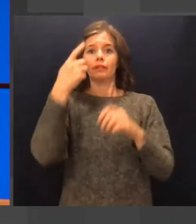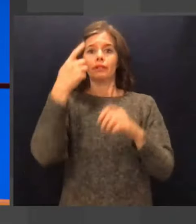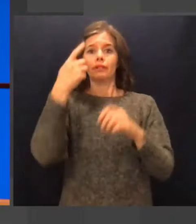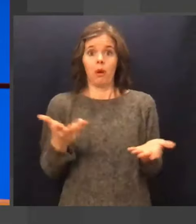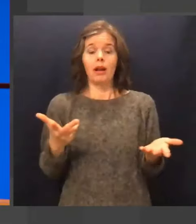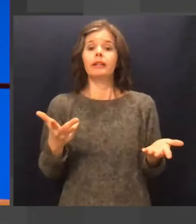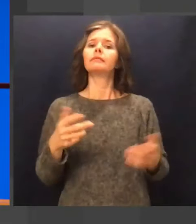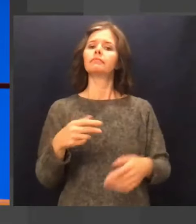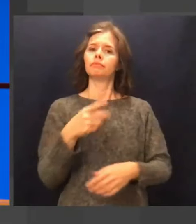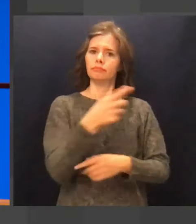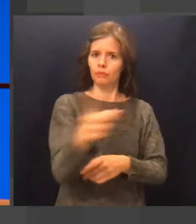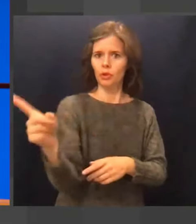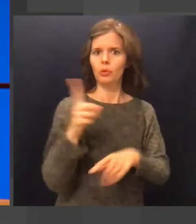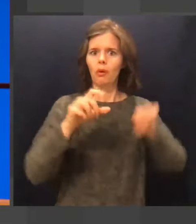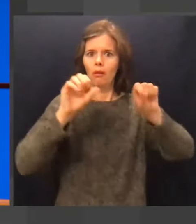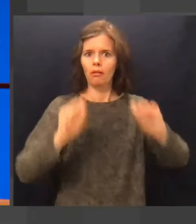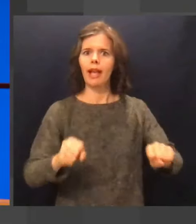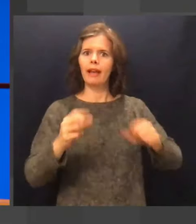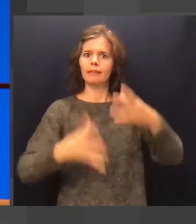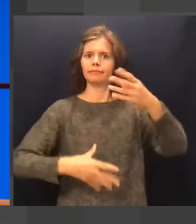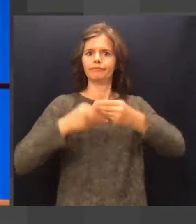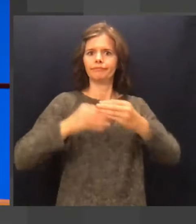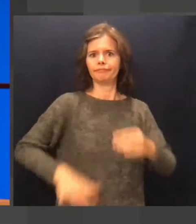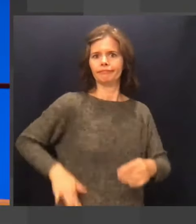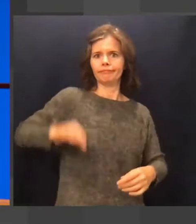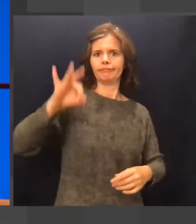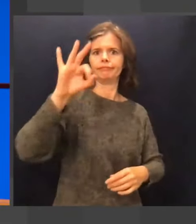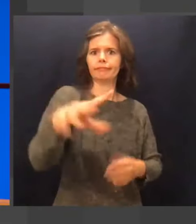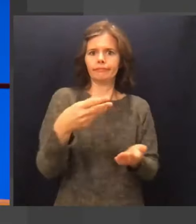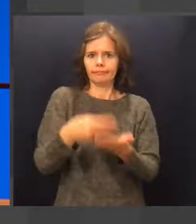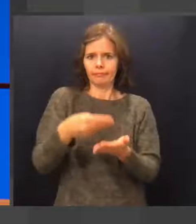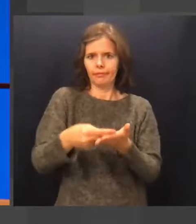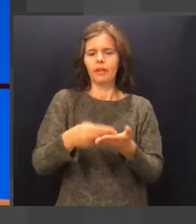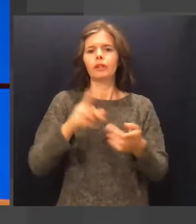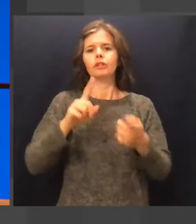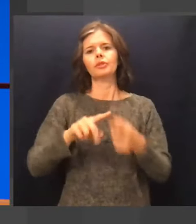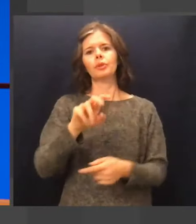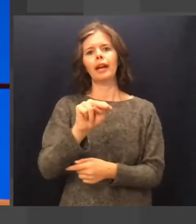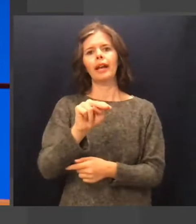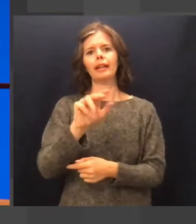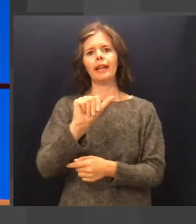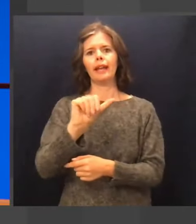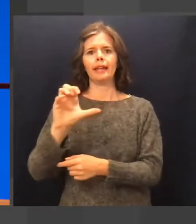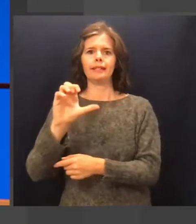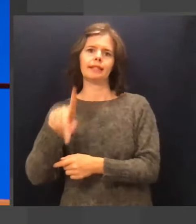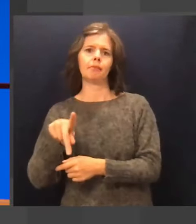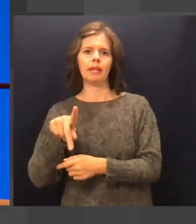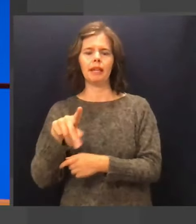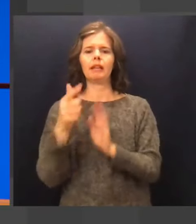THE WORLD BY MAKING AN ADDITIONAL DONATION TODAY TO THE